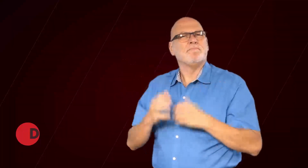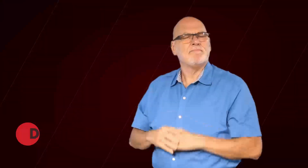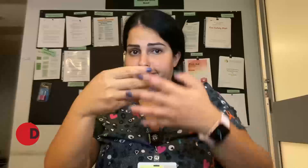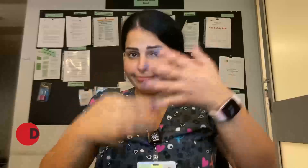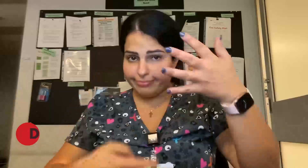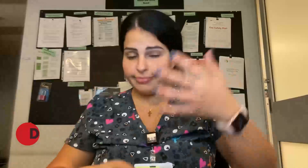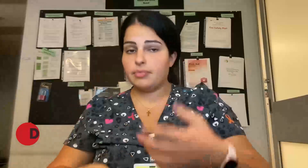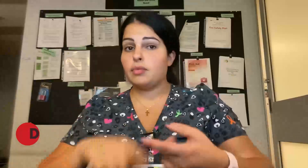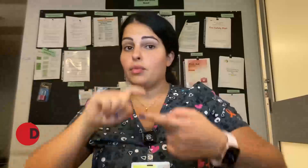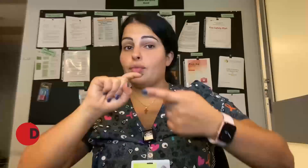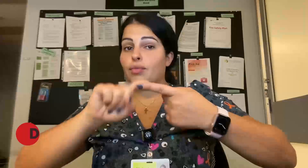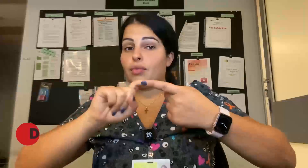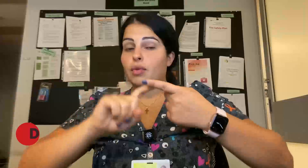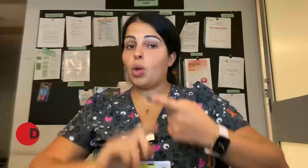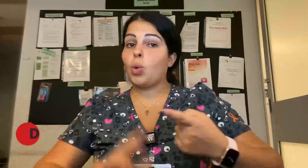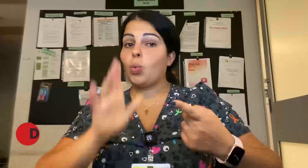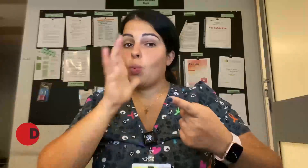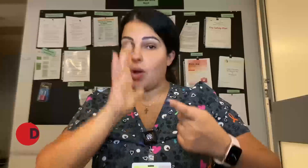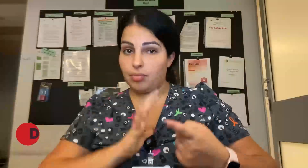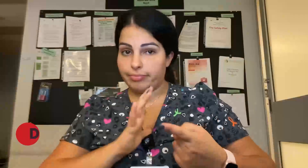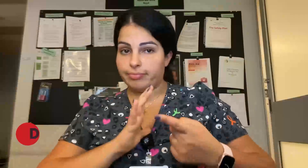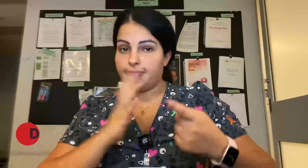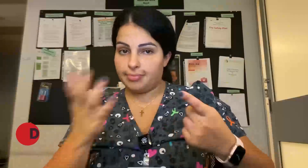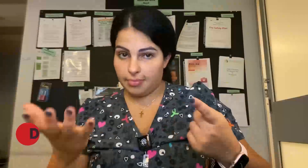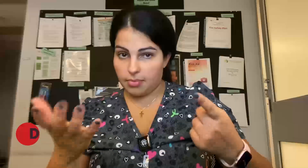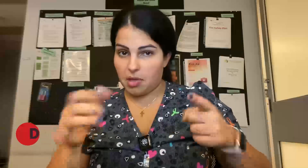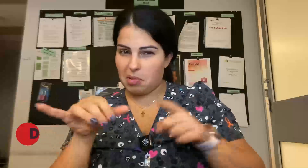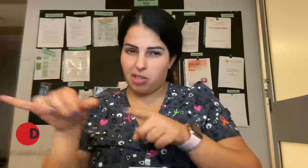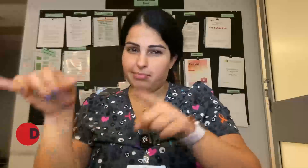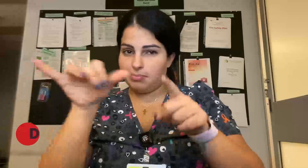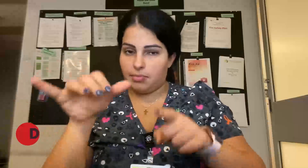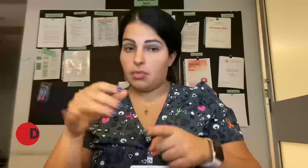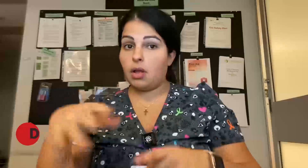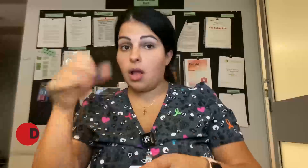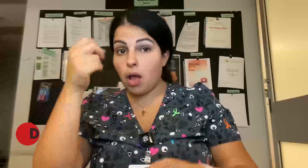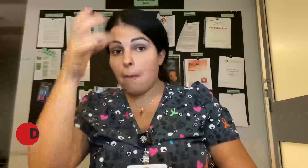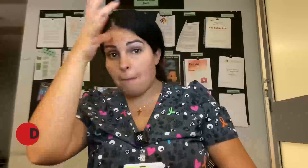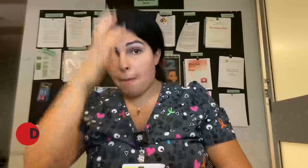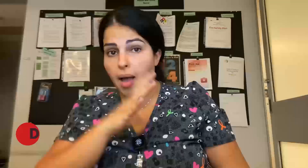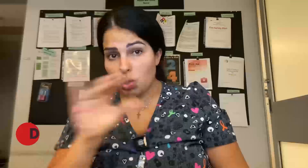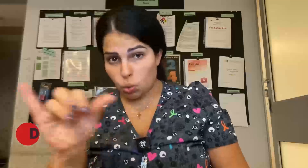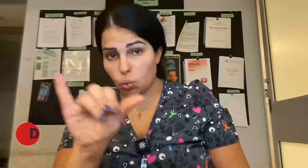There is a wide array of risk factors. Being a woman, for one; men can get breast cancer as well,